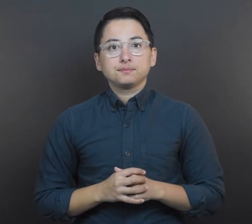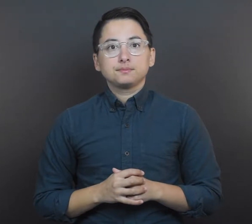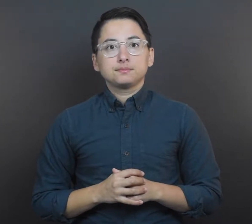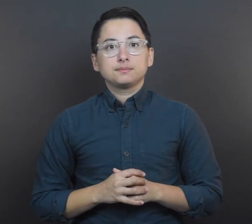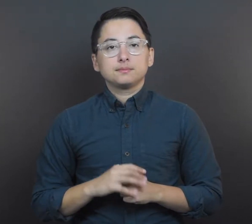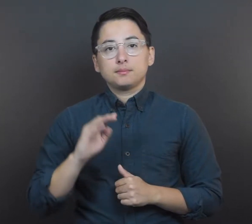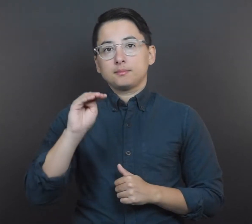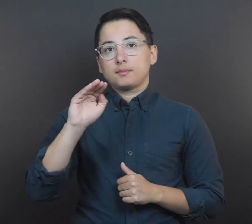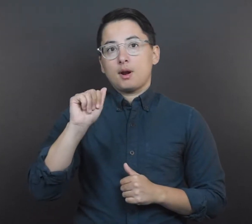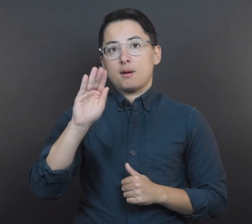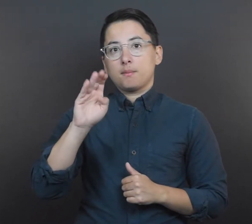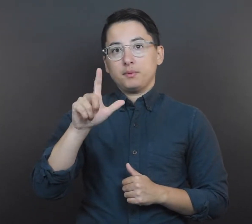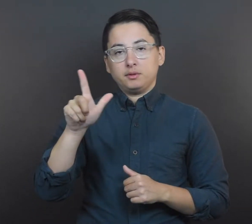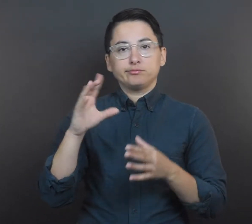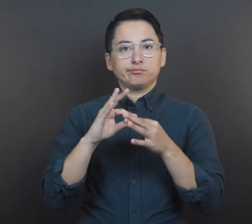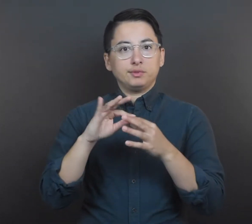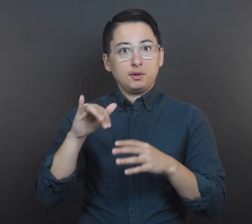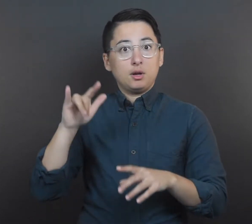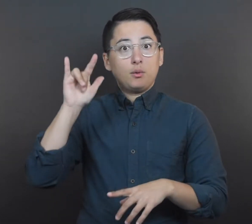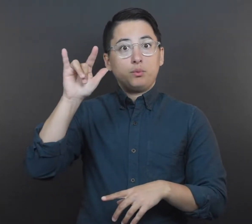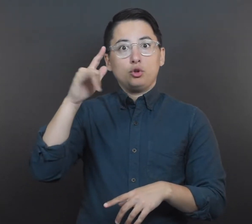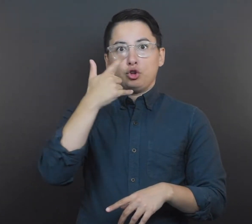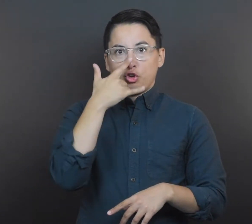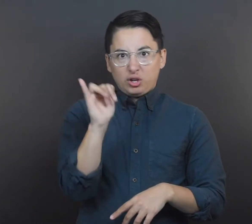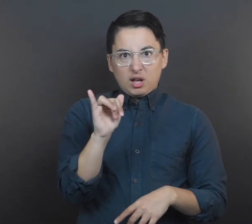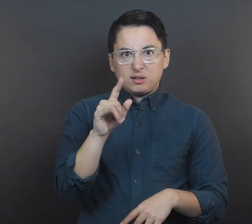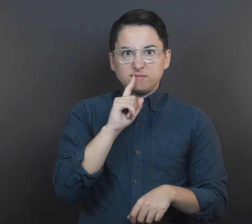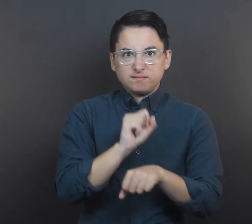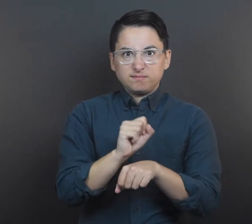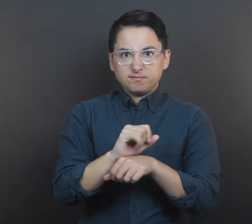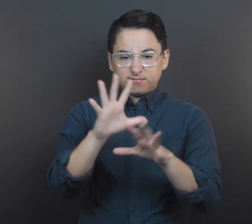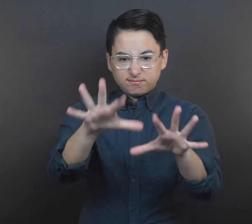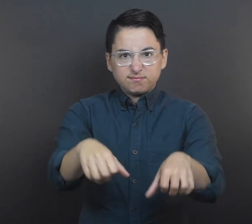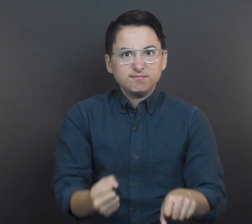The Response Site Mabel shared that the airport looked like